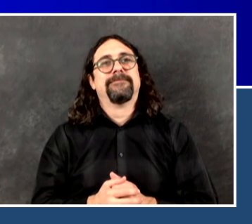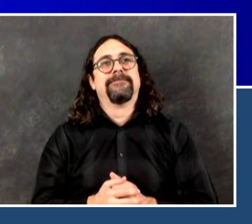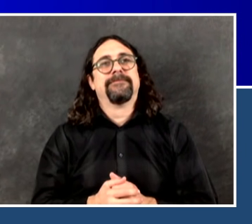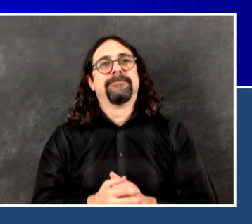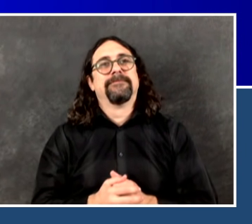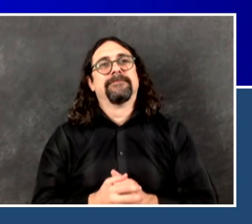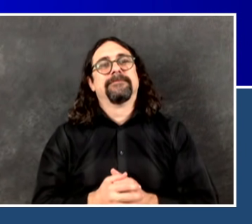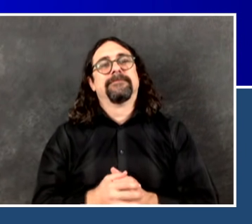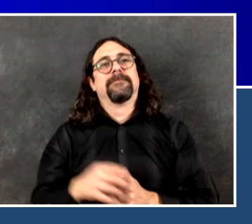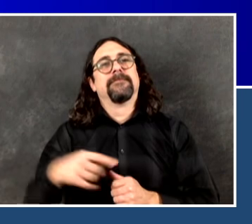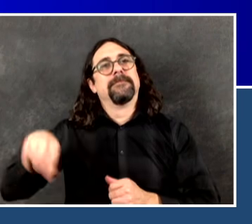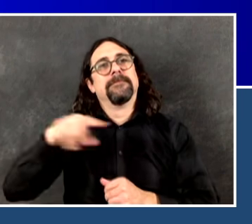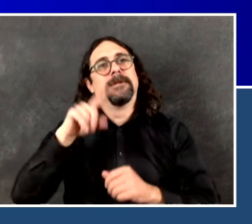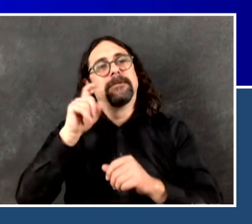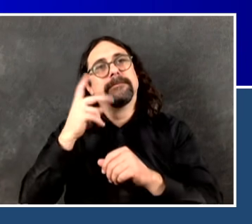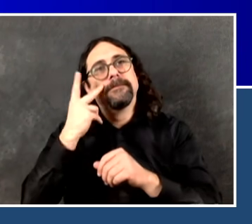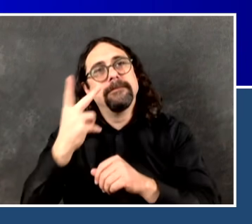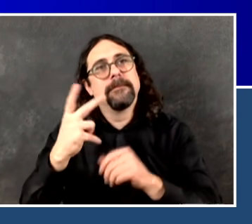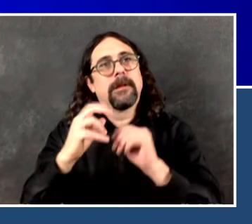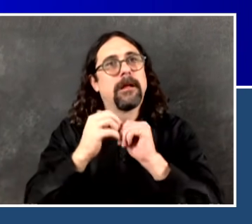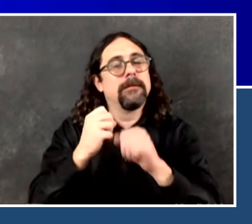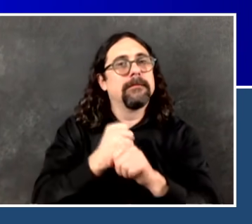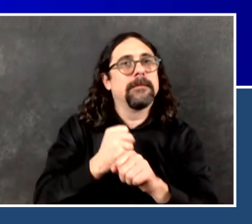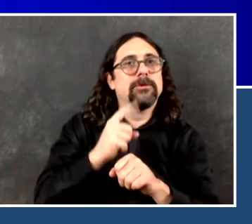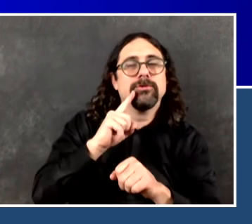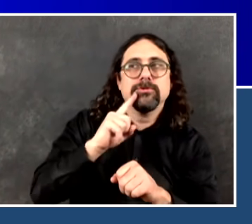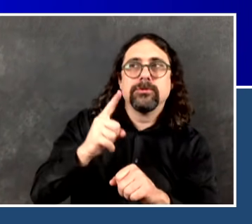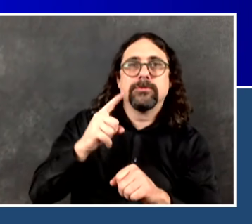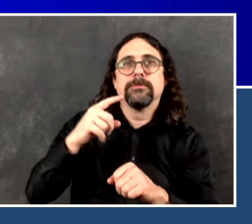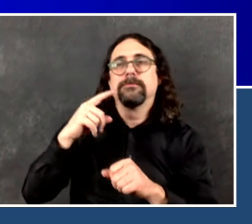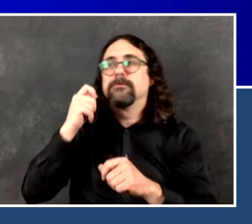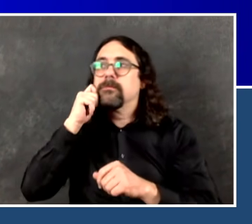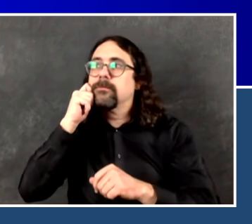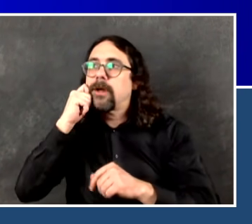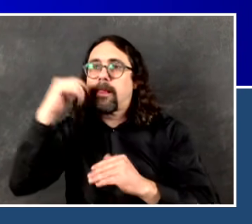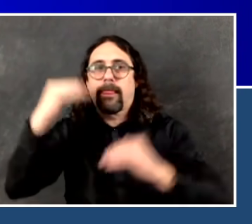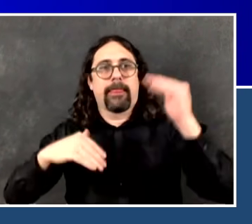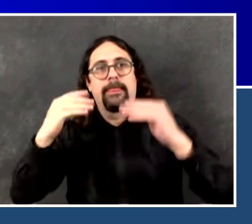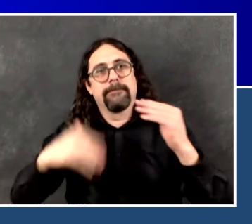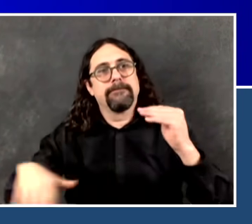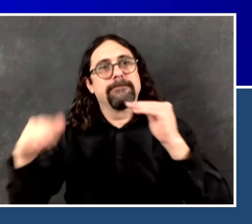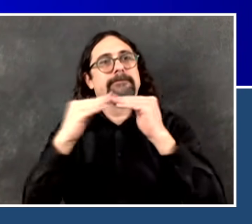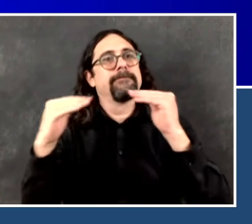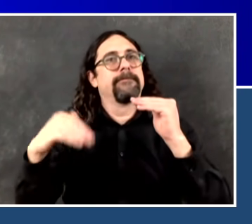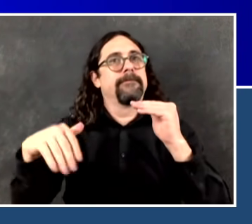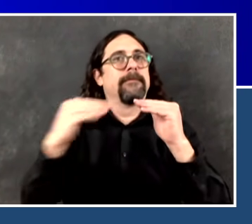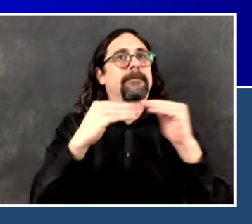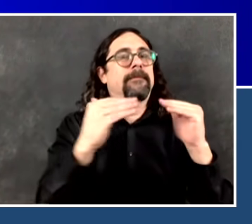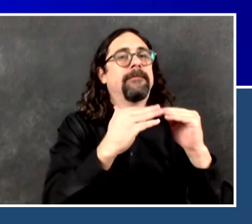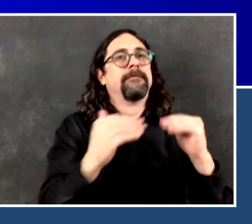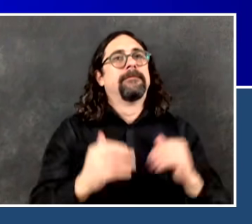URSETH A WTE ADDRESS THESE DISPARITIES MORE THOROUGHLY IN OUR RECOVERY PLANS AHEAD. WE WILL BE NAMING